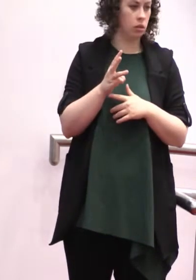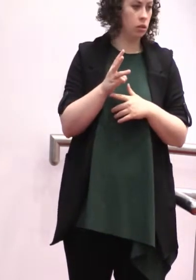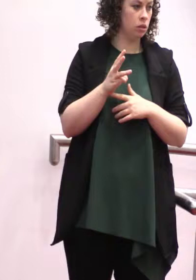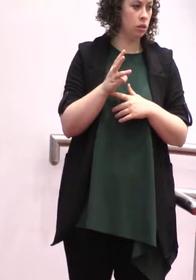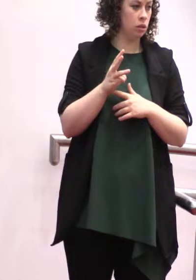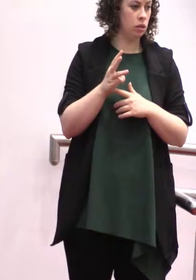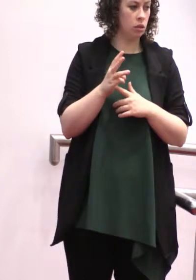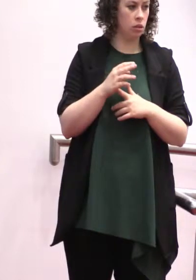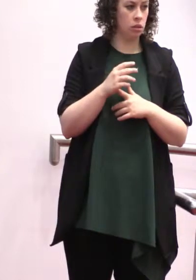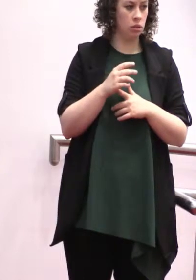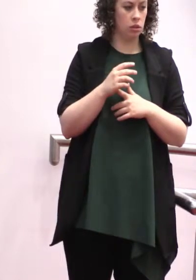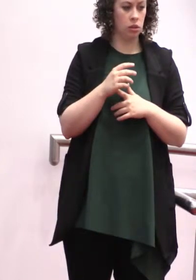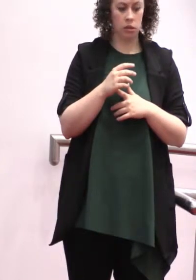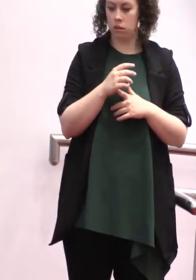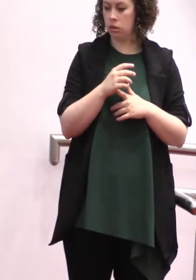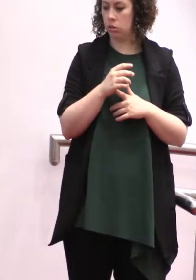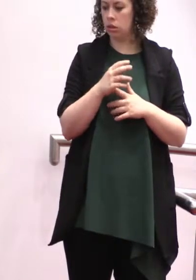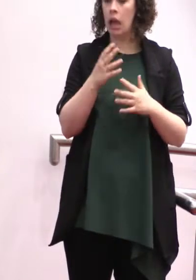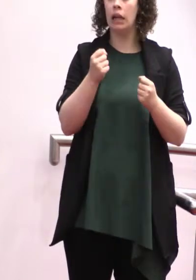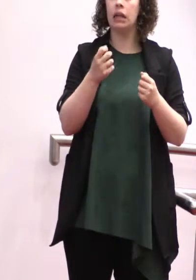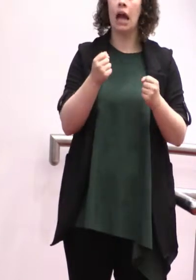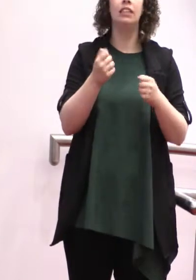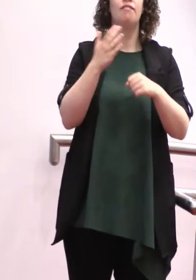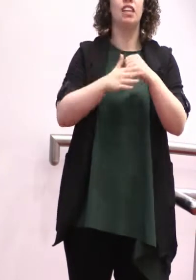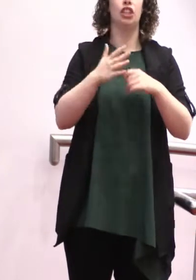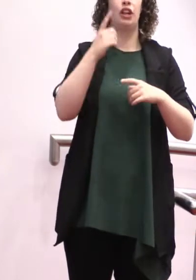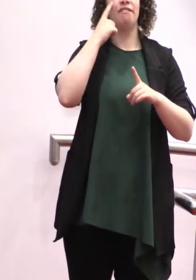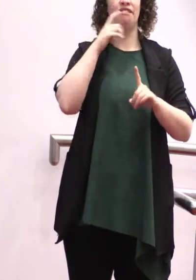They had a field inspection.